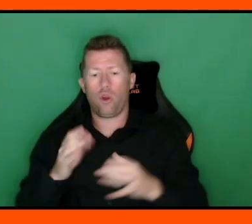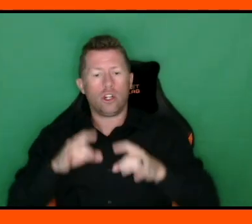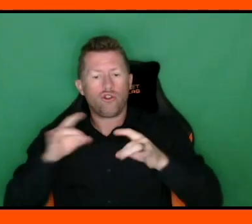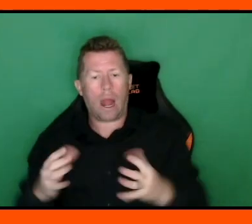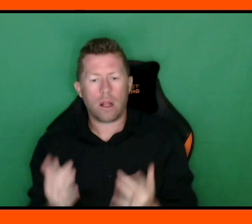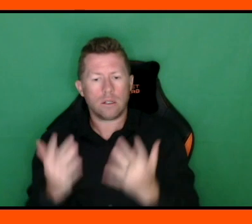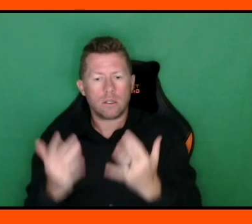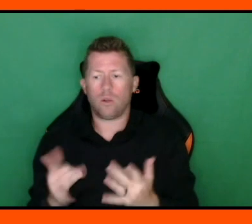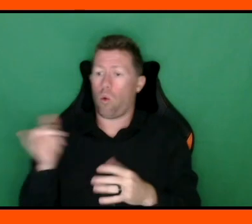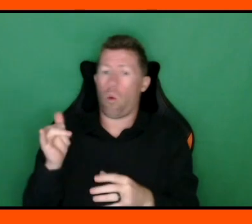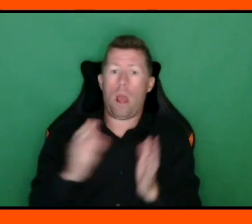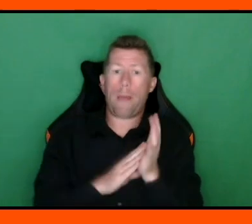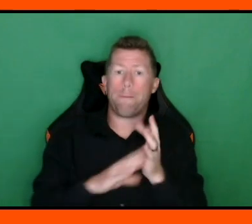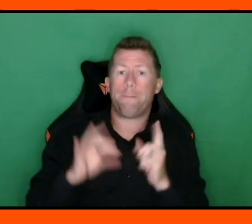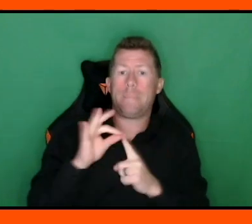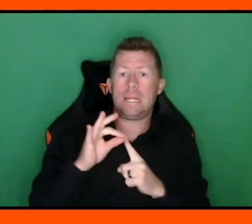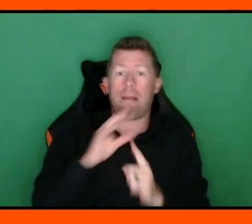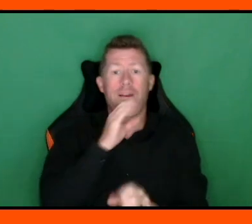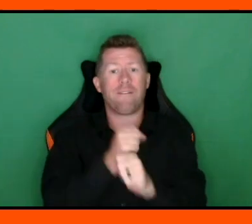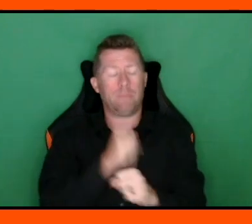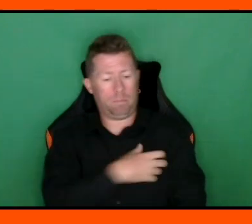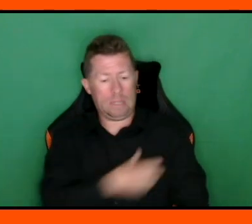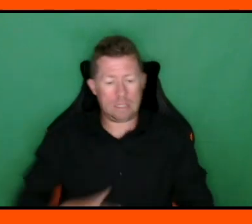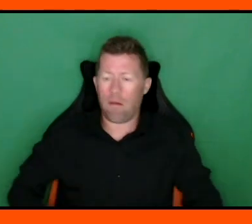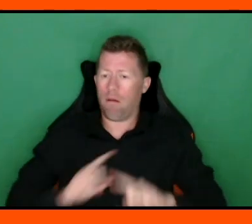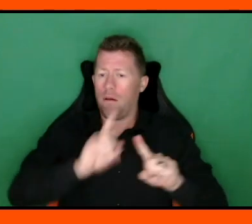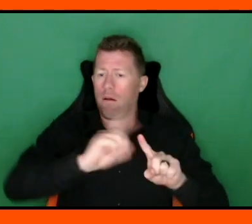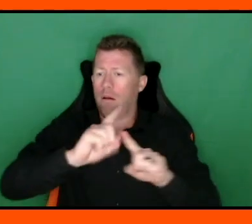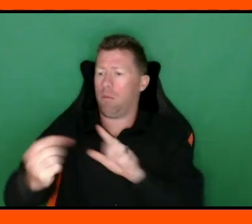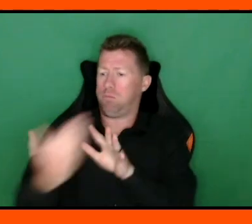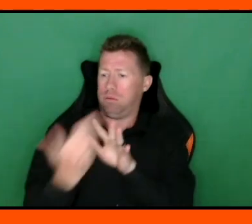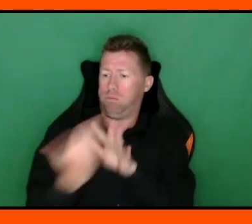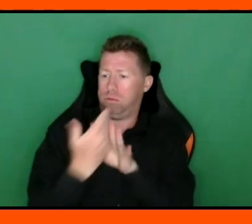since we last concluded this Topic Consultation process mid-way through 2018.